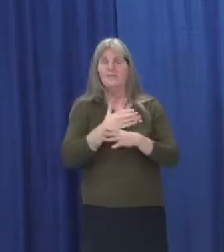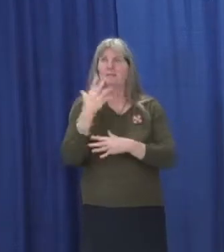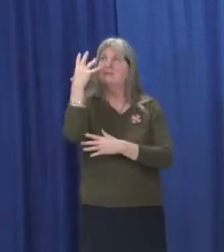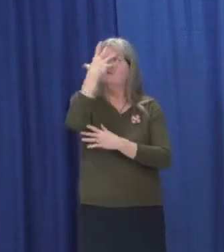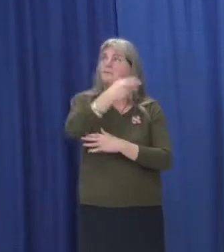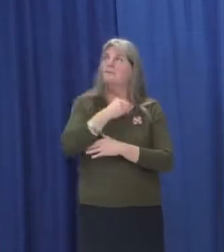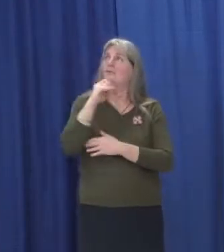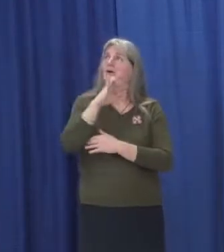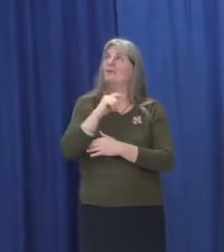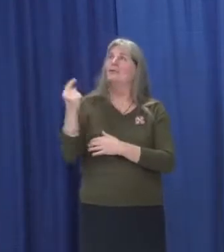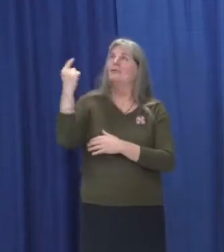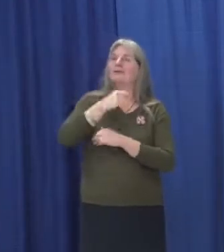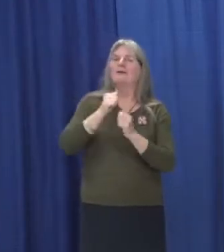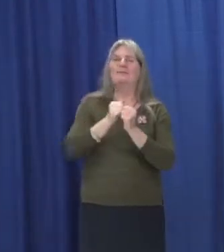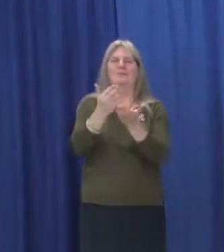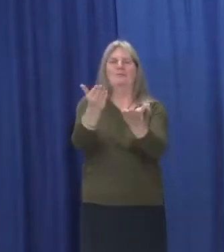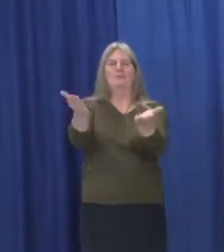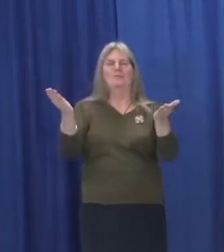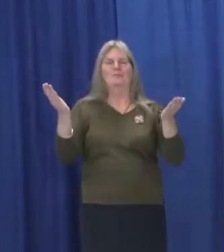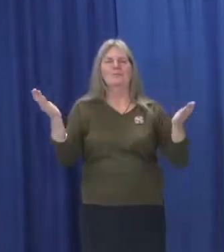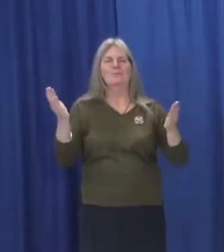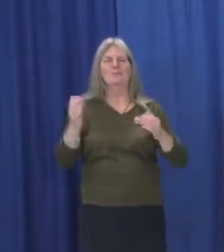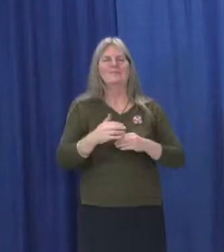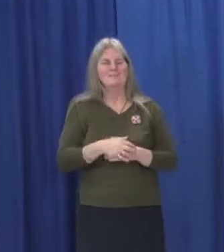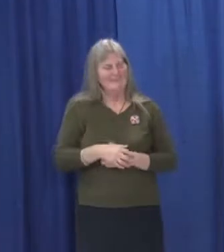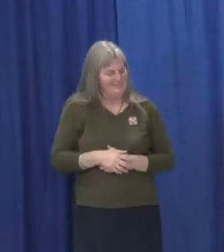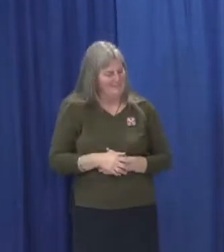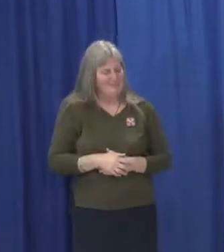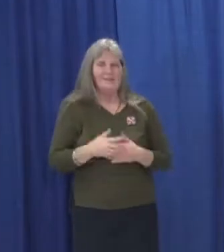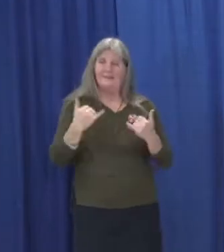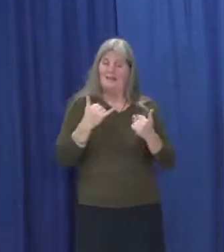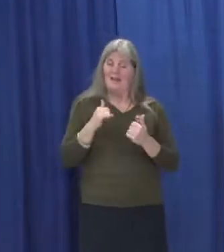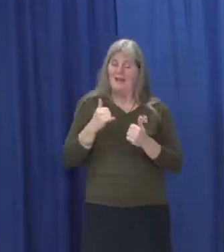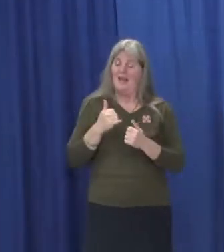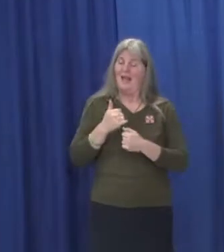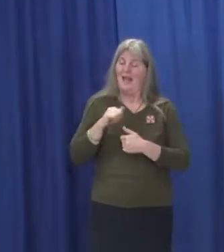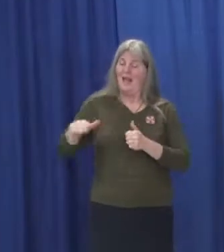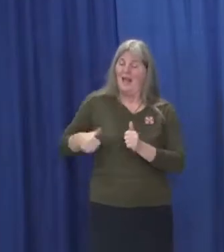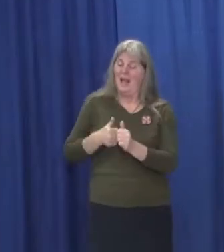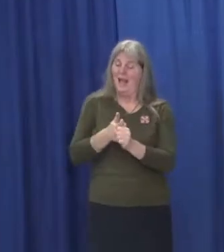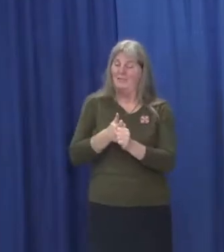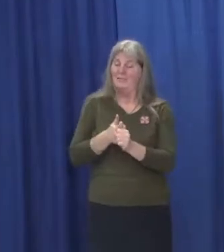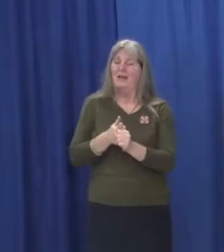Yukon October day with all of you. This update is a pivotal one and